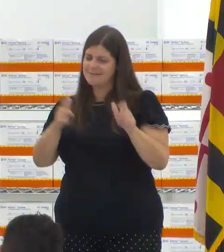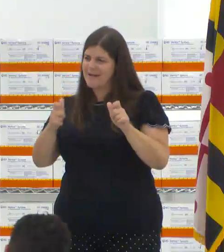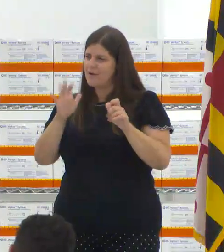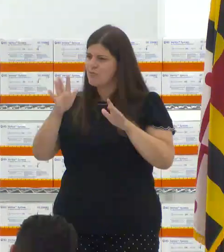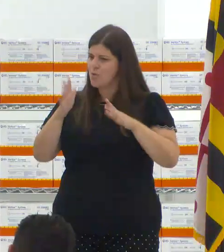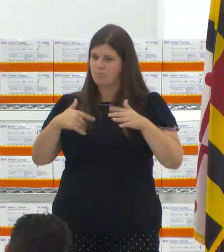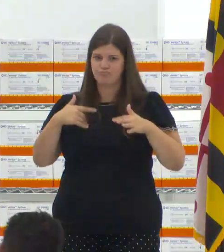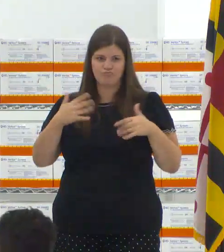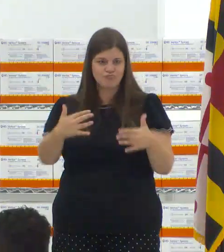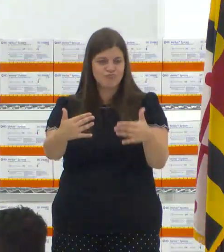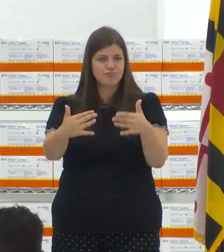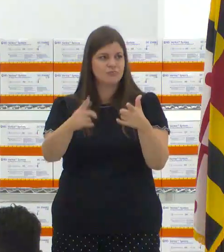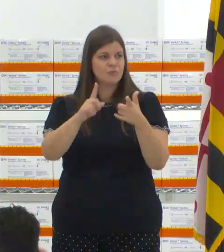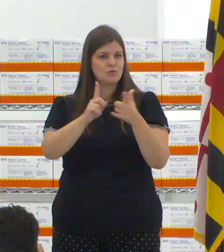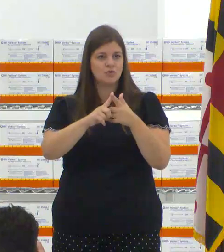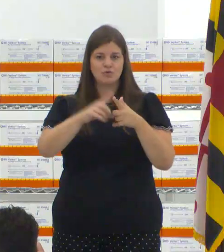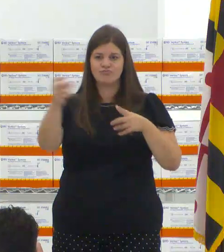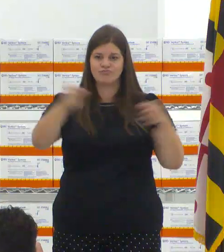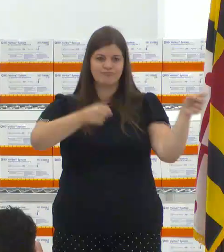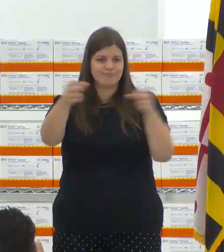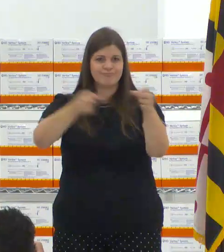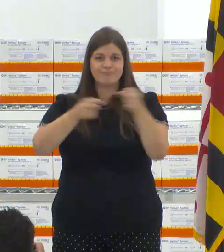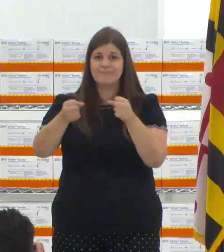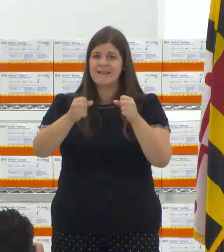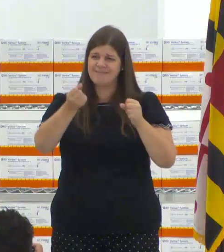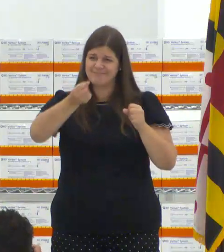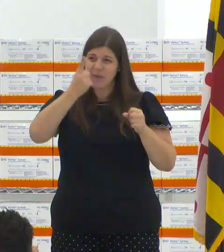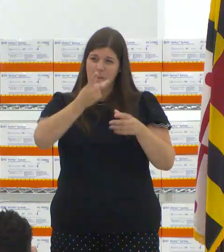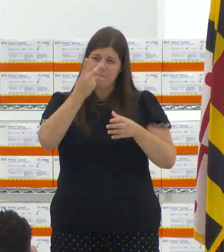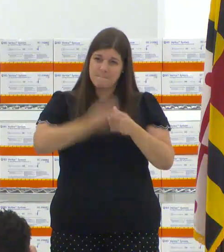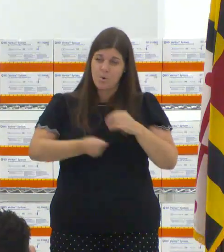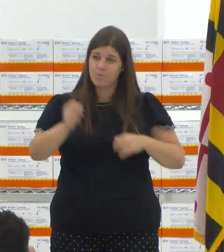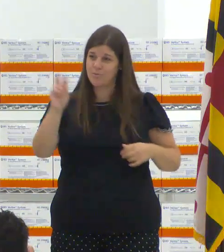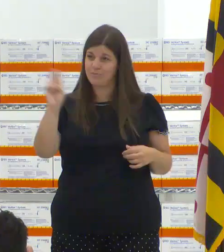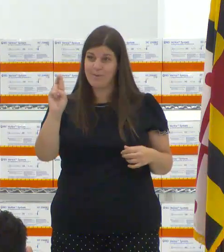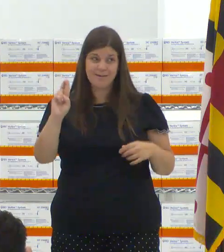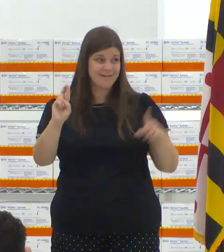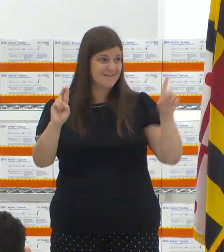to now turn the podium over to the president of the Rockefeller Foundation, Dr.